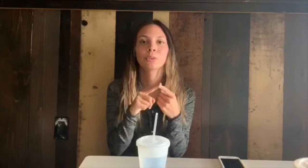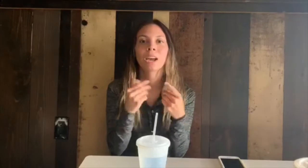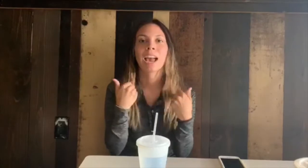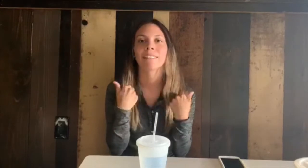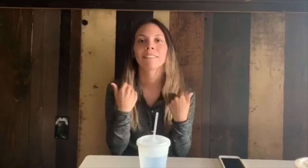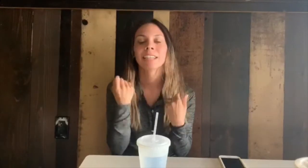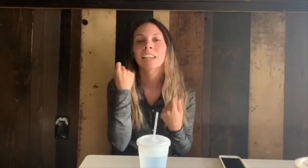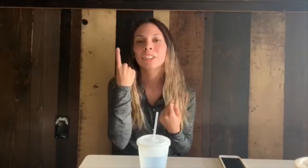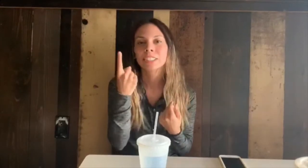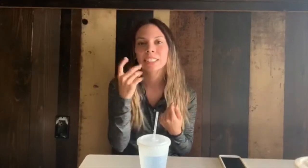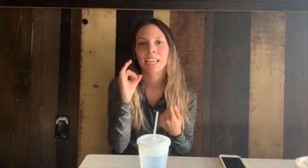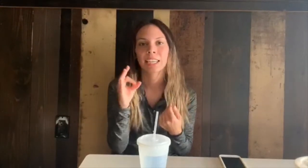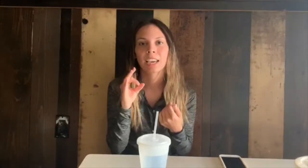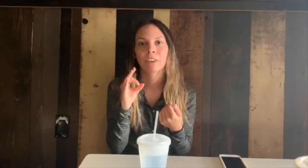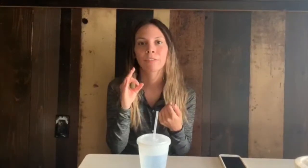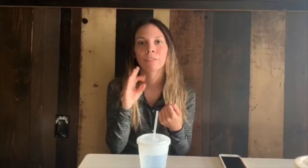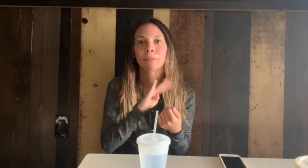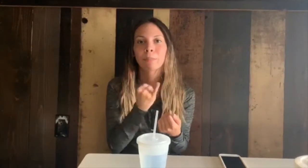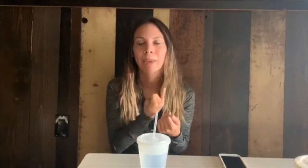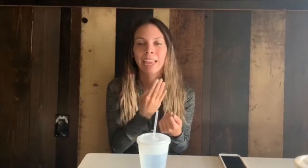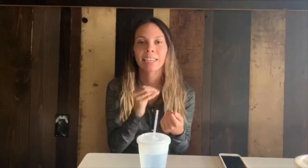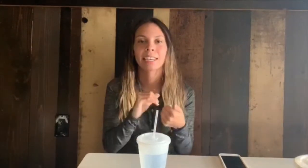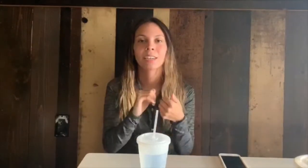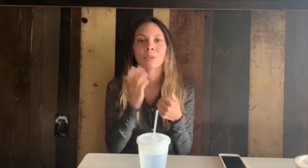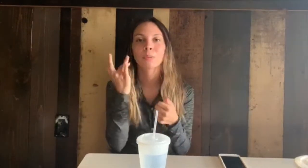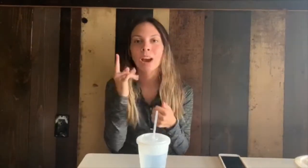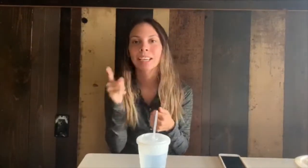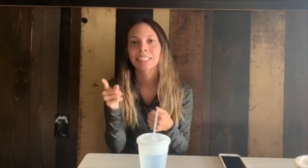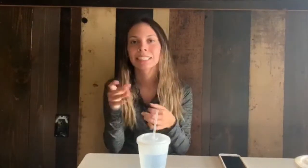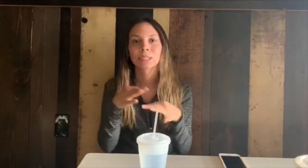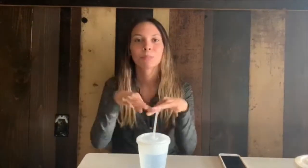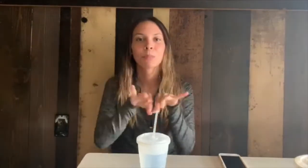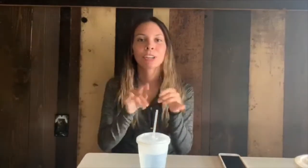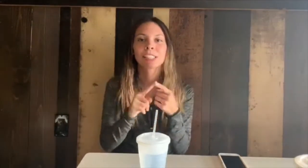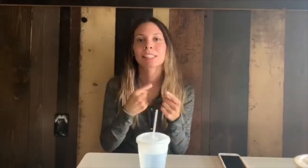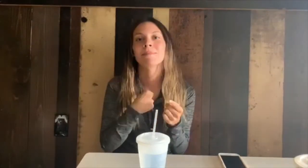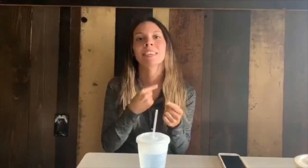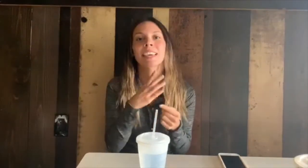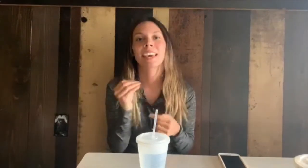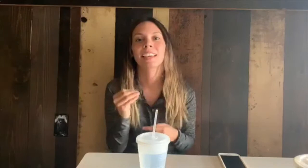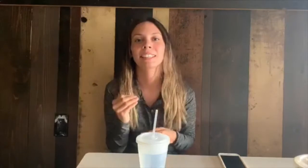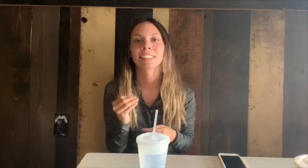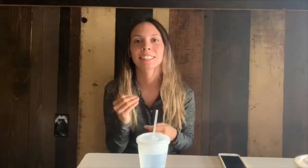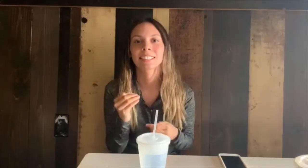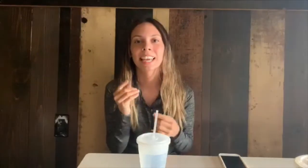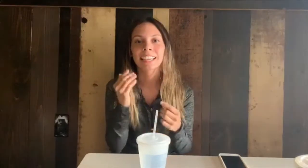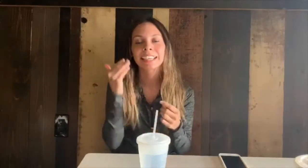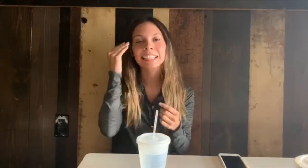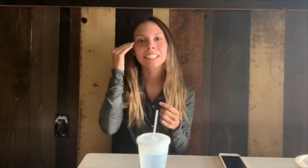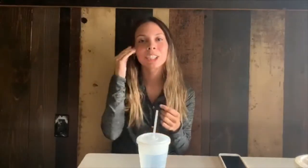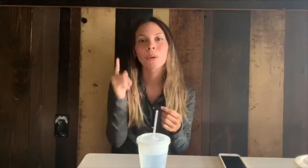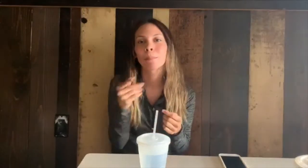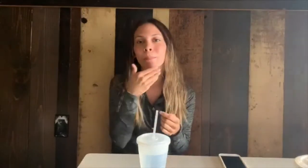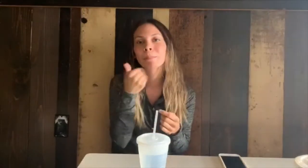To have an understanding of Ben, and why he's important to me. And get to know him better.